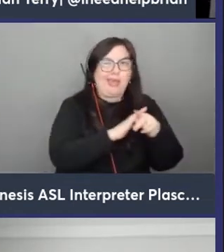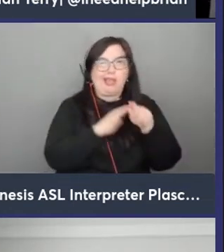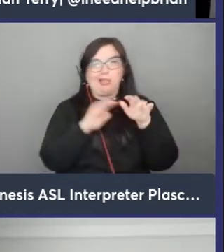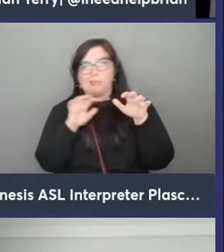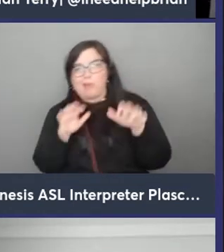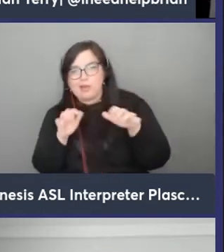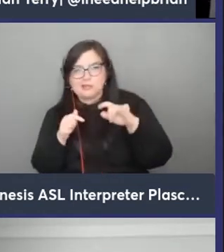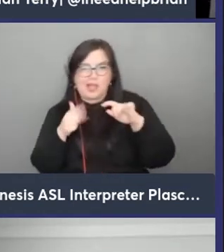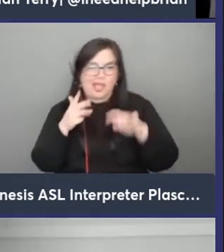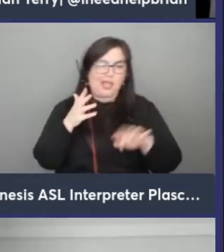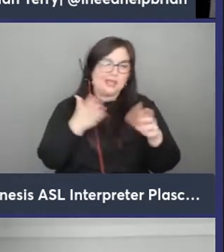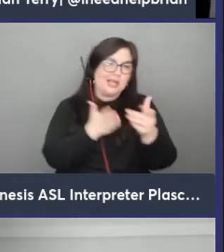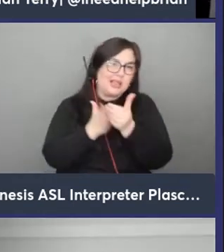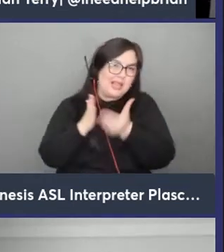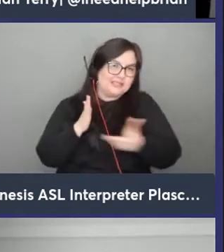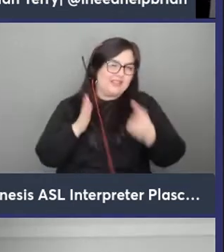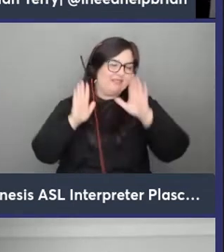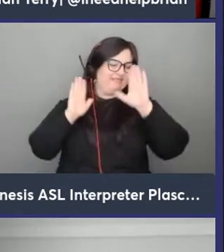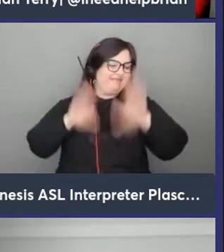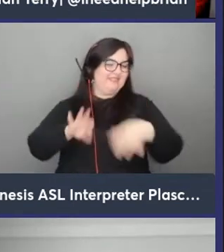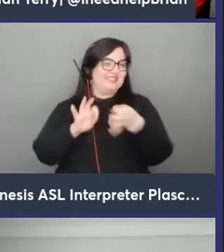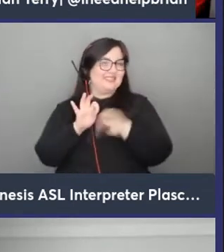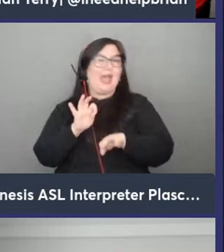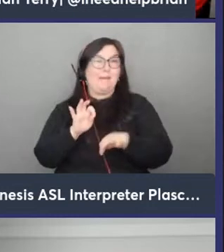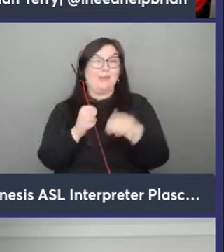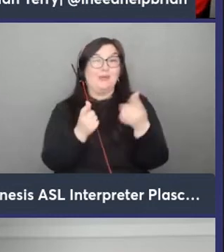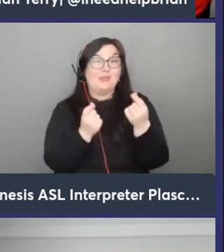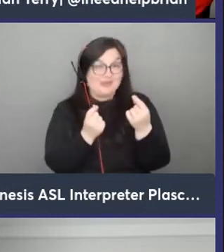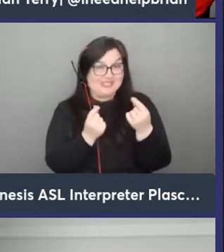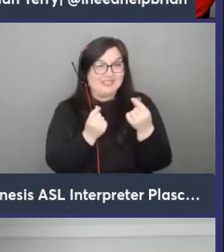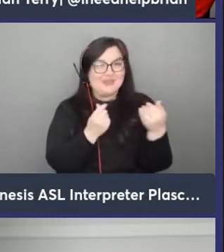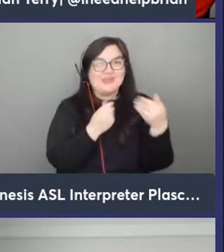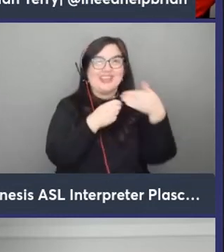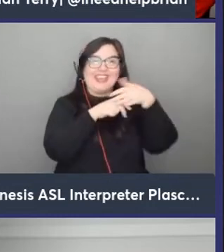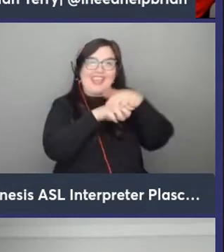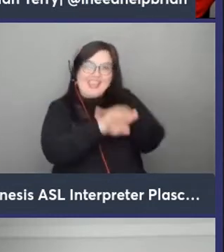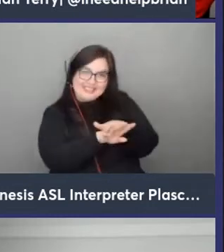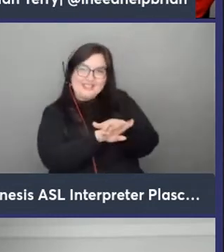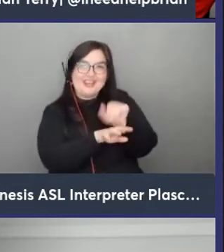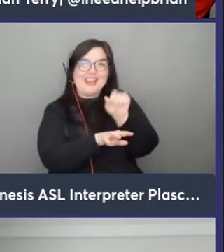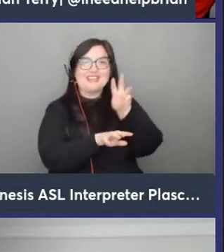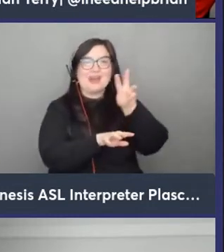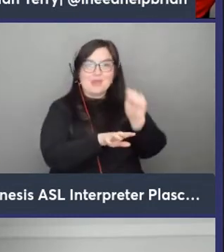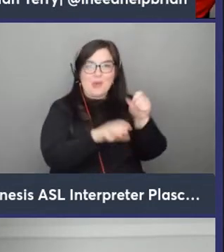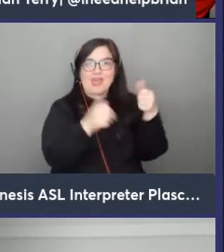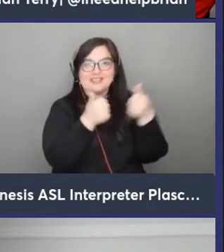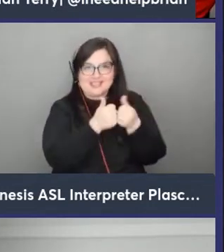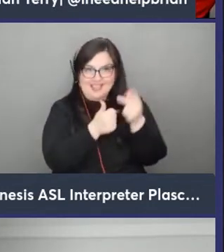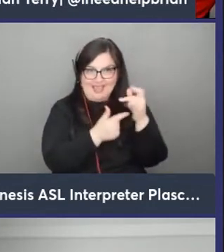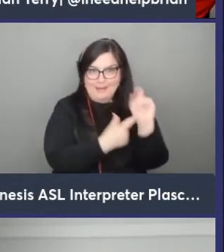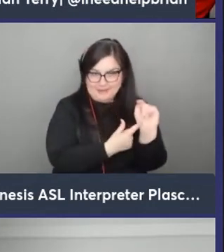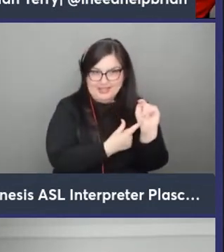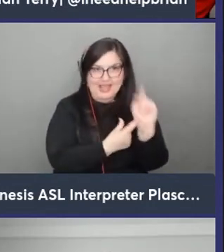What we did in here is we integrated that with AWS GameKit. Let me just show you that to you.